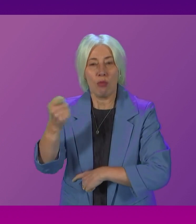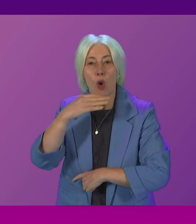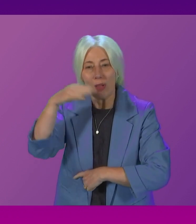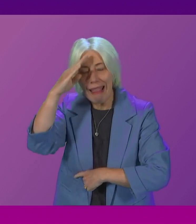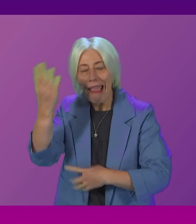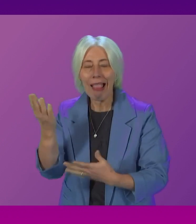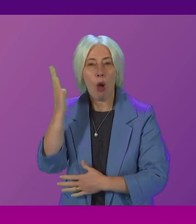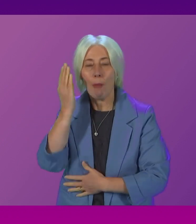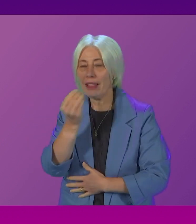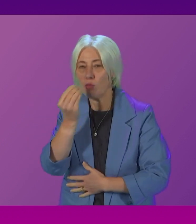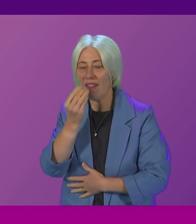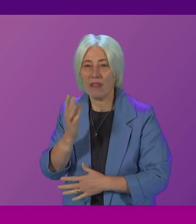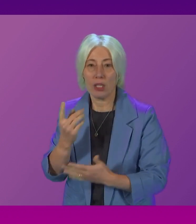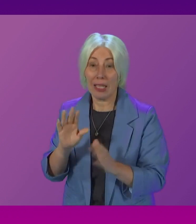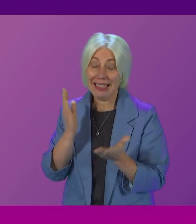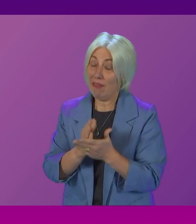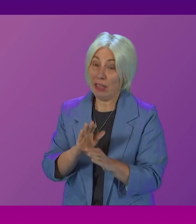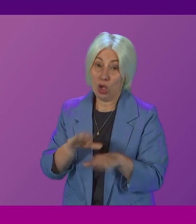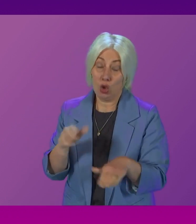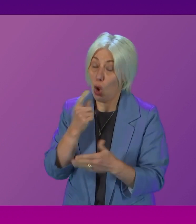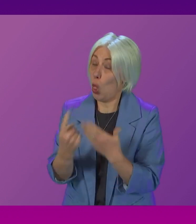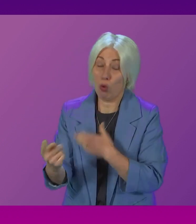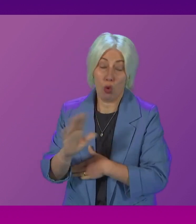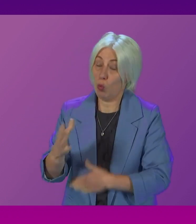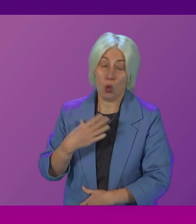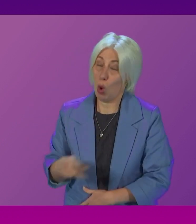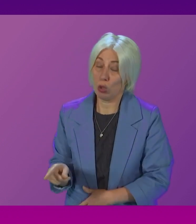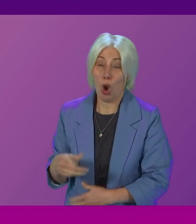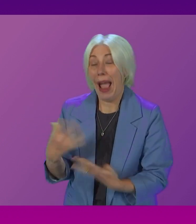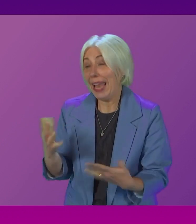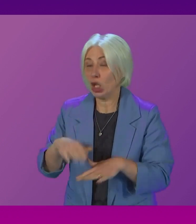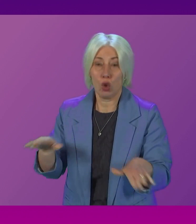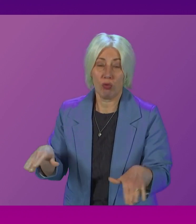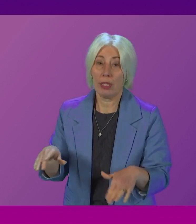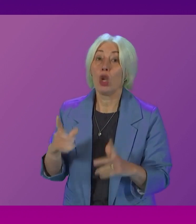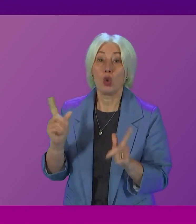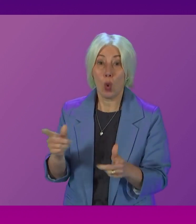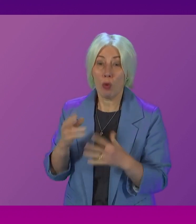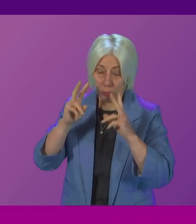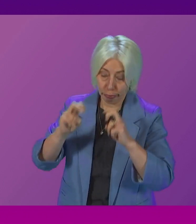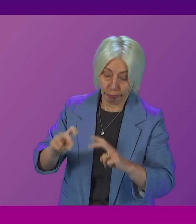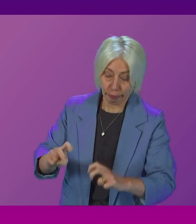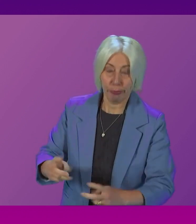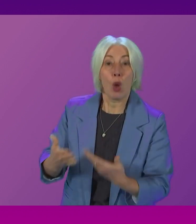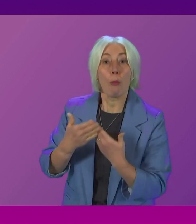and breakfast accommodation if we can possibly avoid that—and certainly not lone children in the circumstances that have been narrated. We will look further into that specific point.